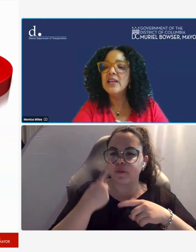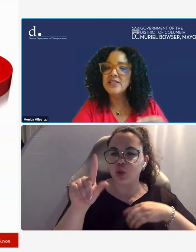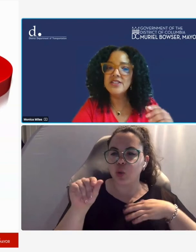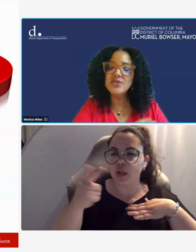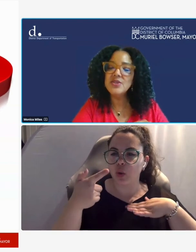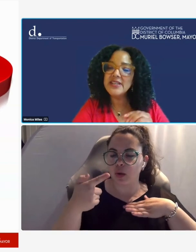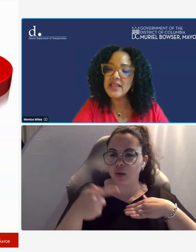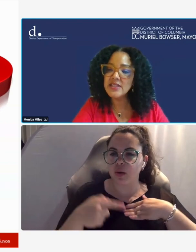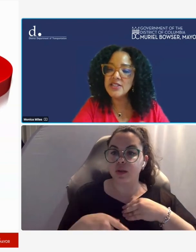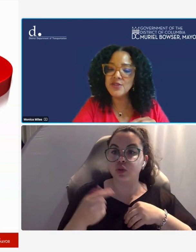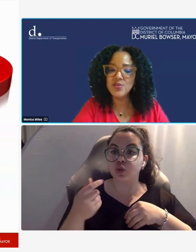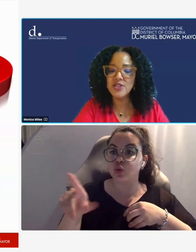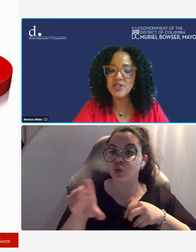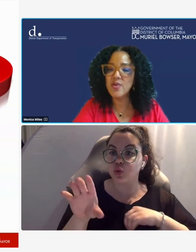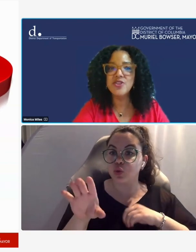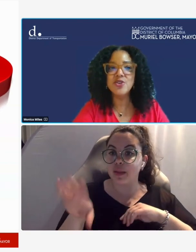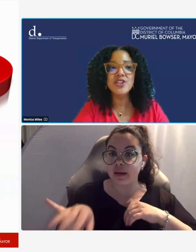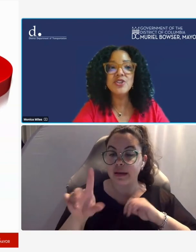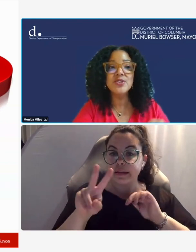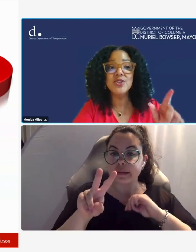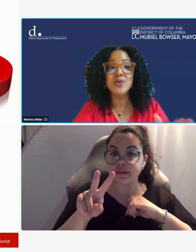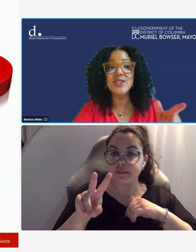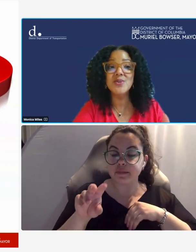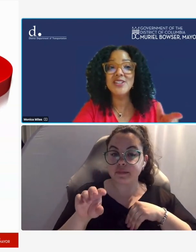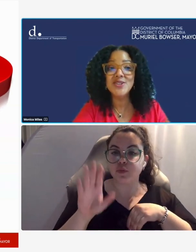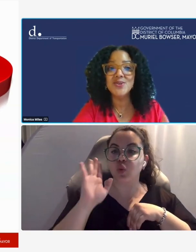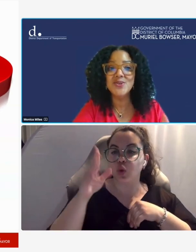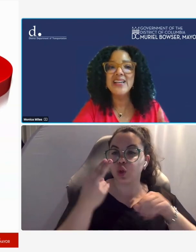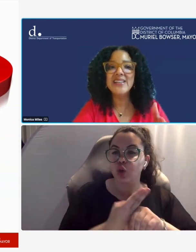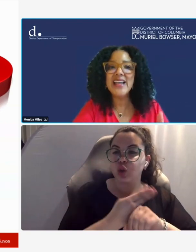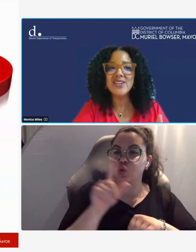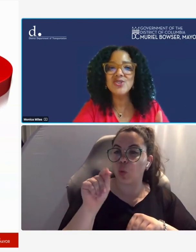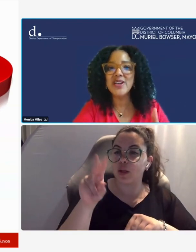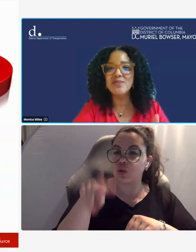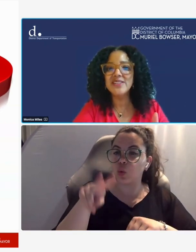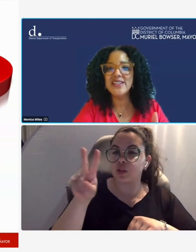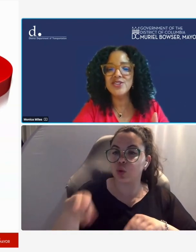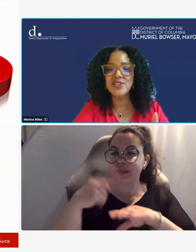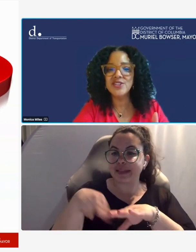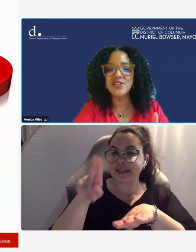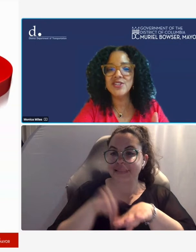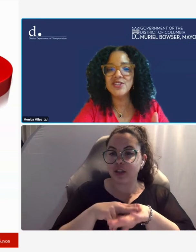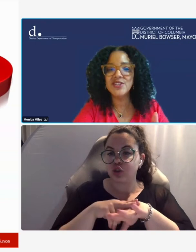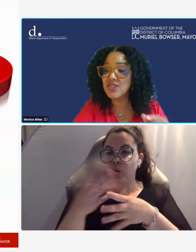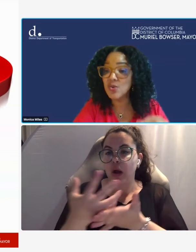to do the analysis for 2021 you're going to use the 2022 national compensation matrix tool